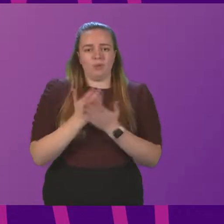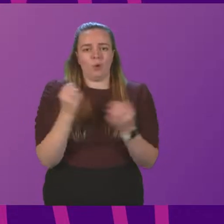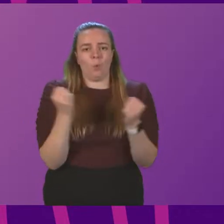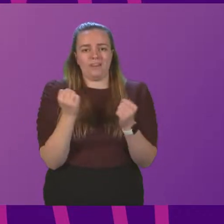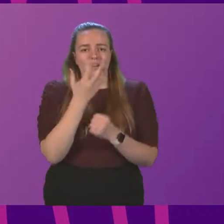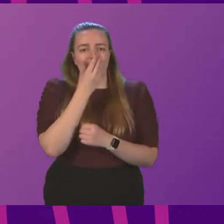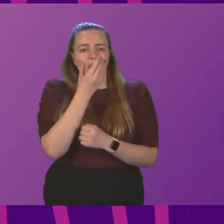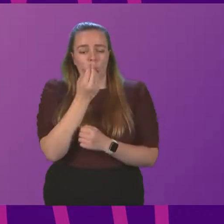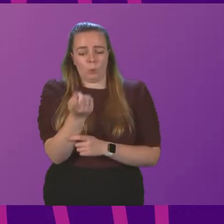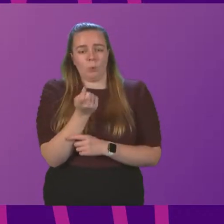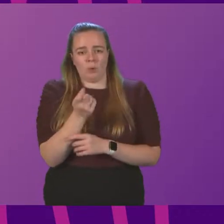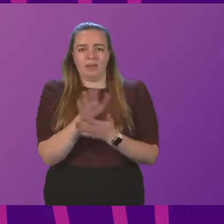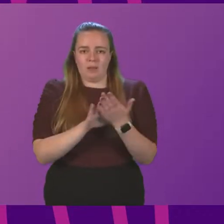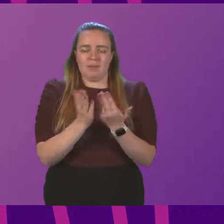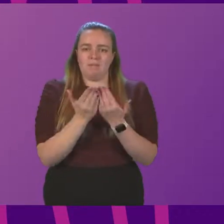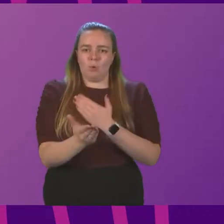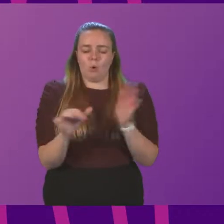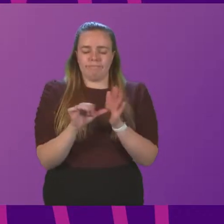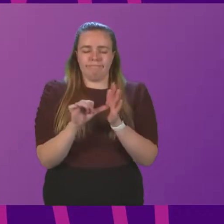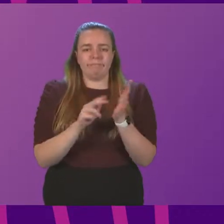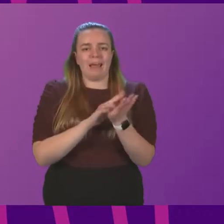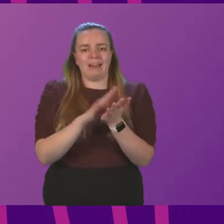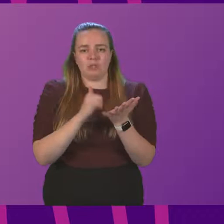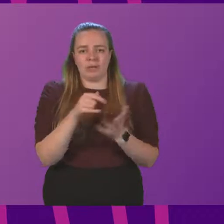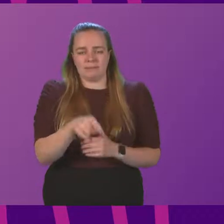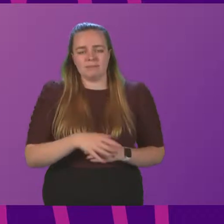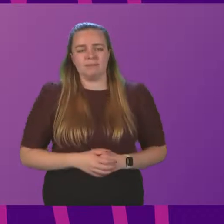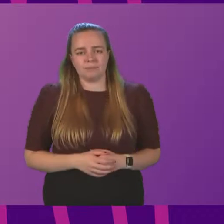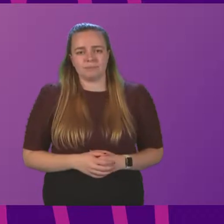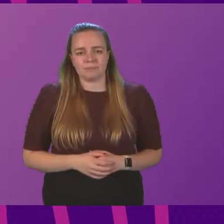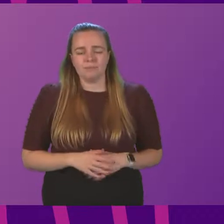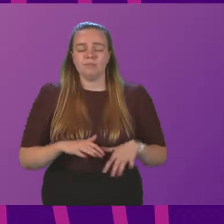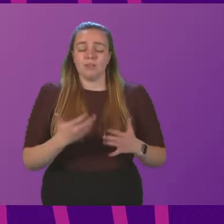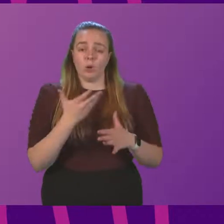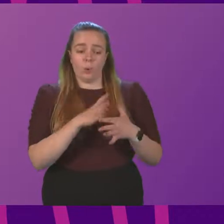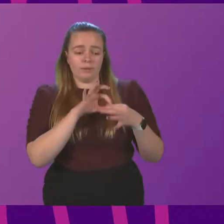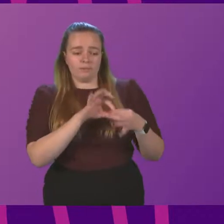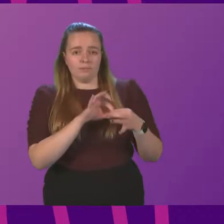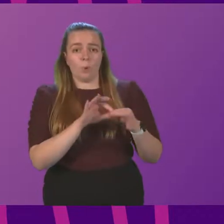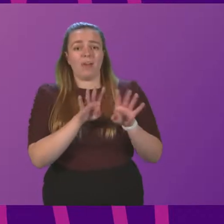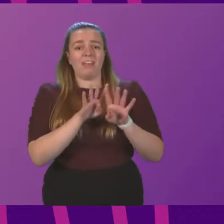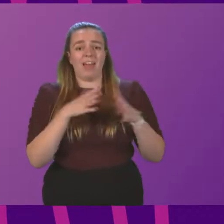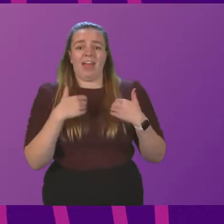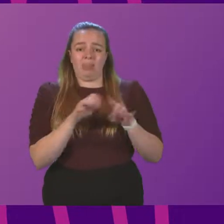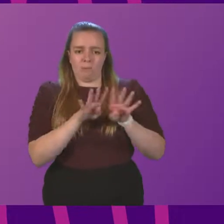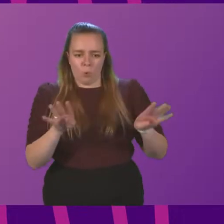which could put further pressure on the NHS. We are therefore working closely with health boards as they deal with those pressures.